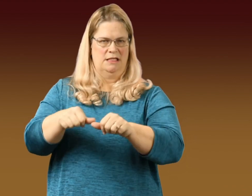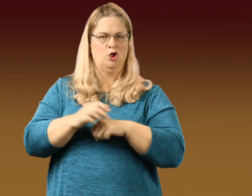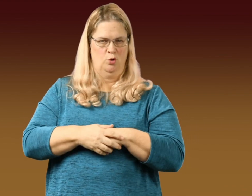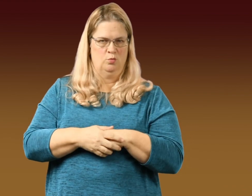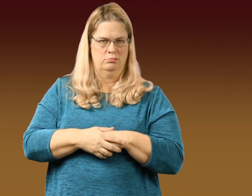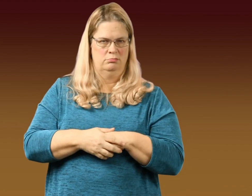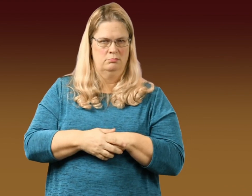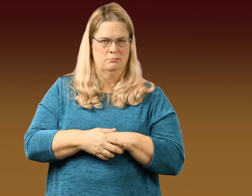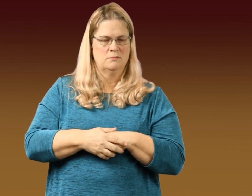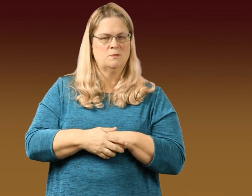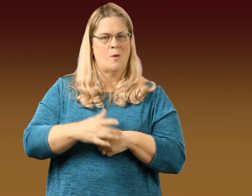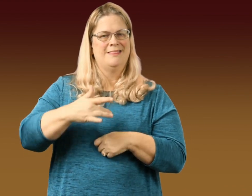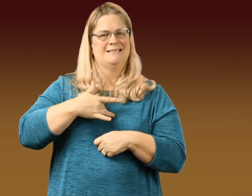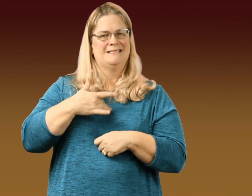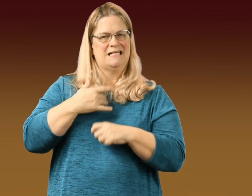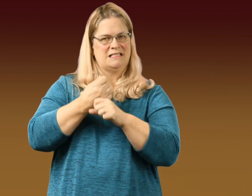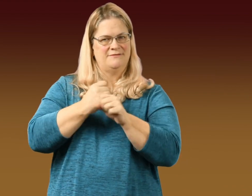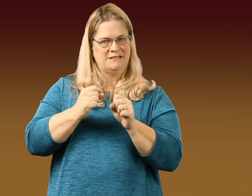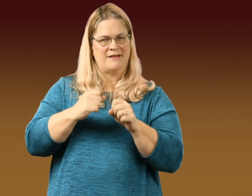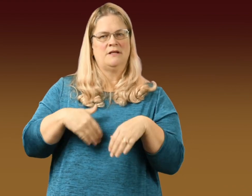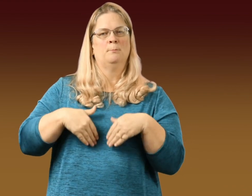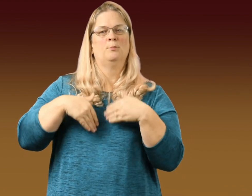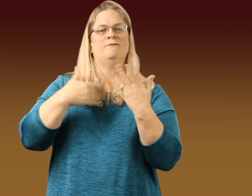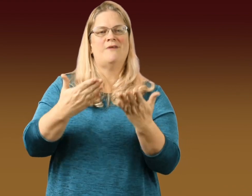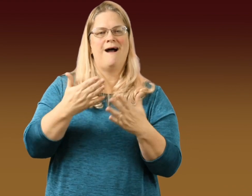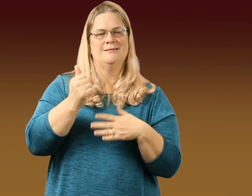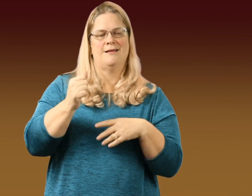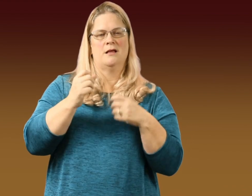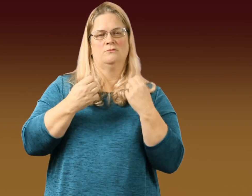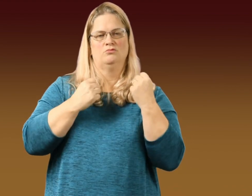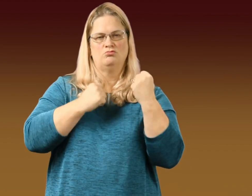of safety have been achieved in those three areas, their behaviors will continue.